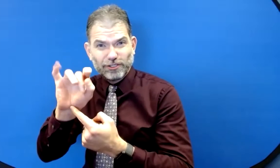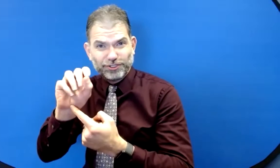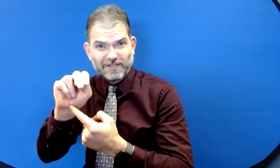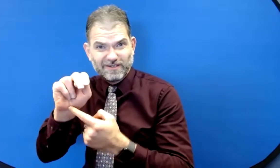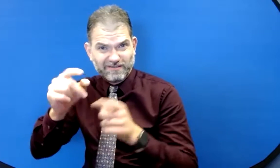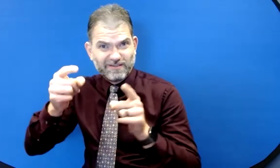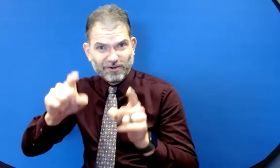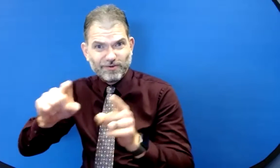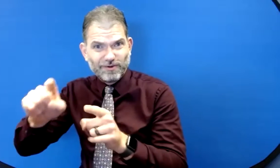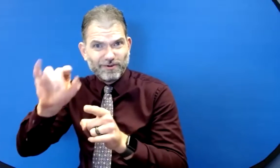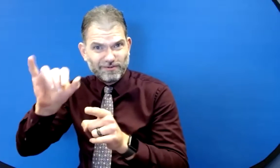ASL Interpreter: The vessel will begin to die.